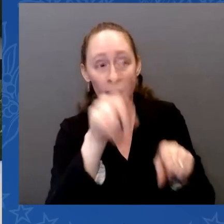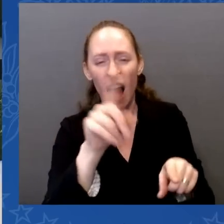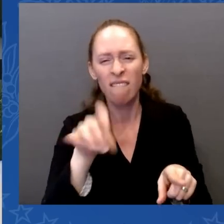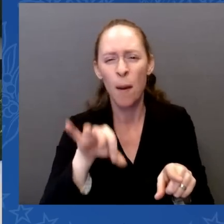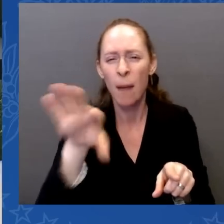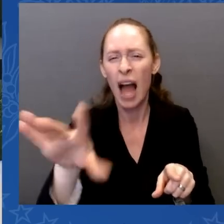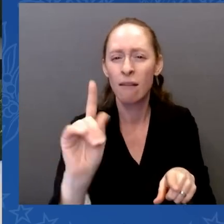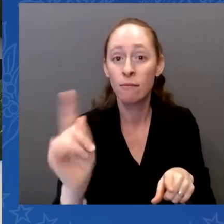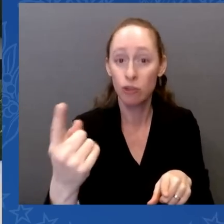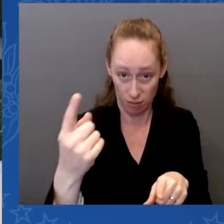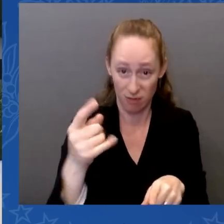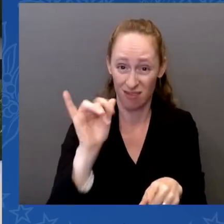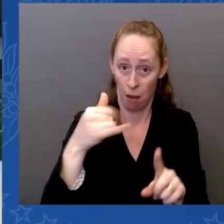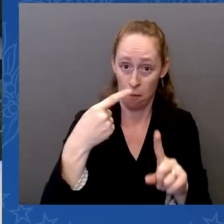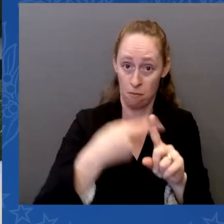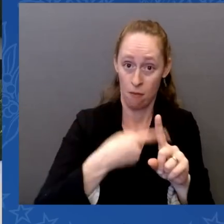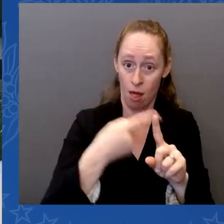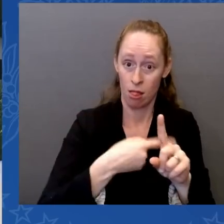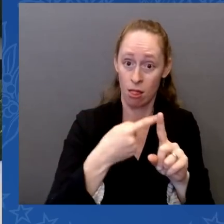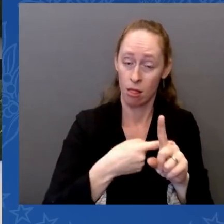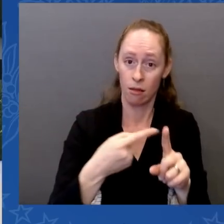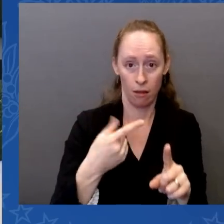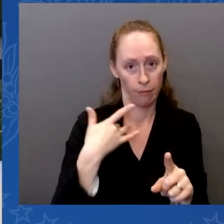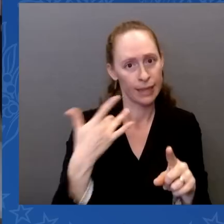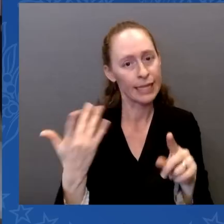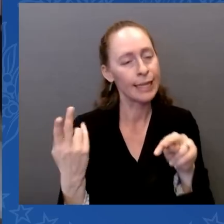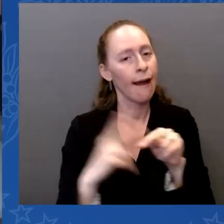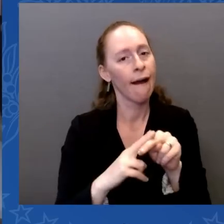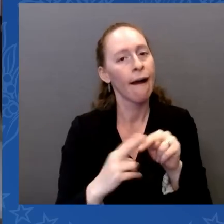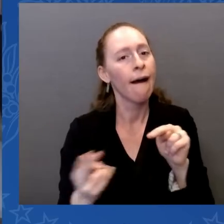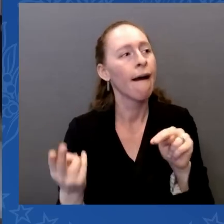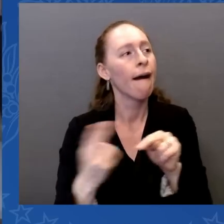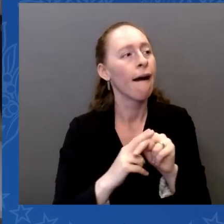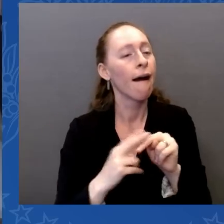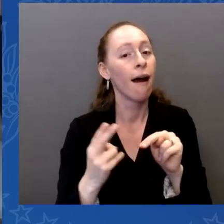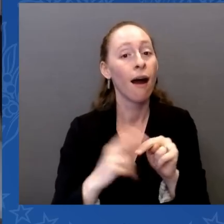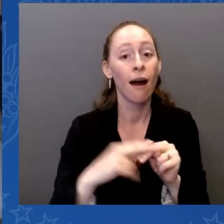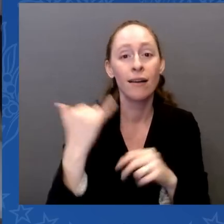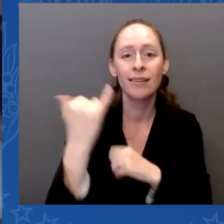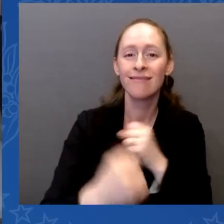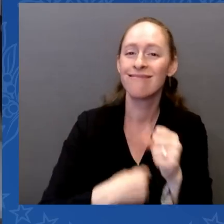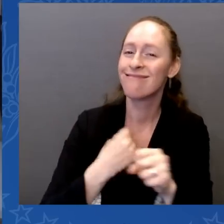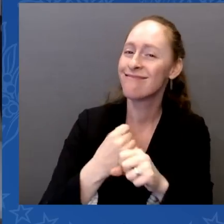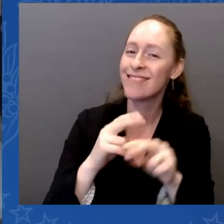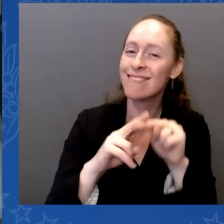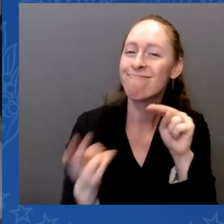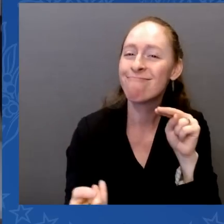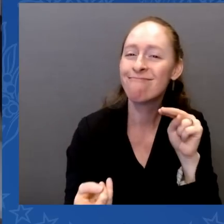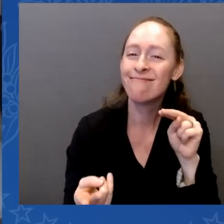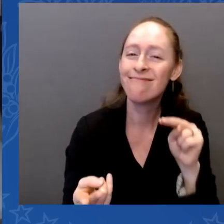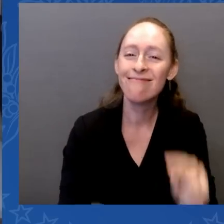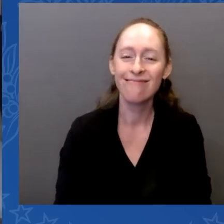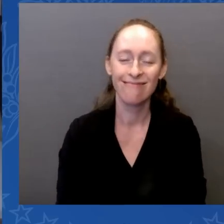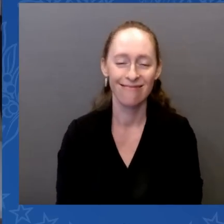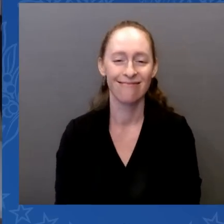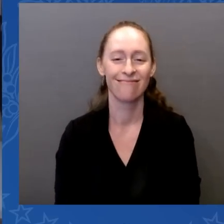and people with disabilities on Medicare, that means more money in their pockets while still getting the care they need. And on top of that,